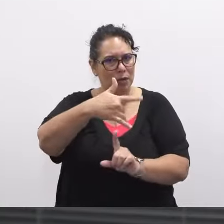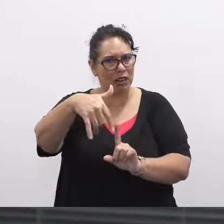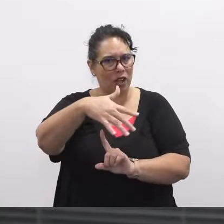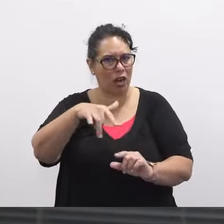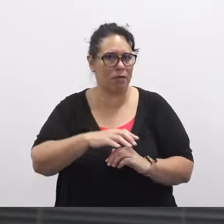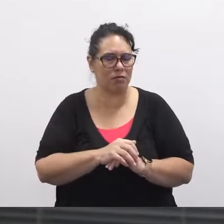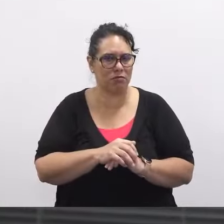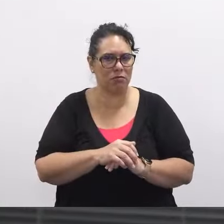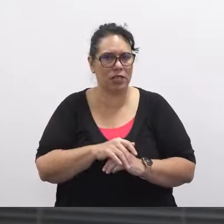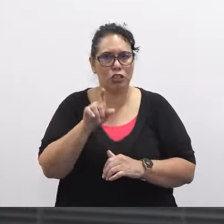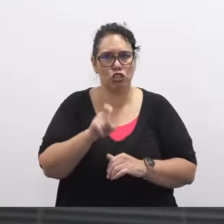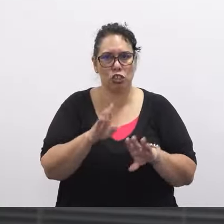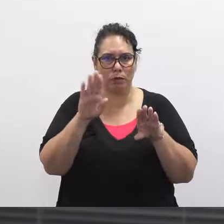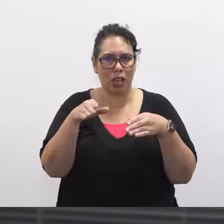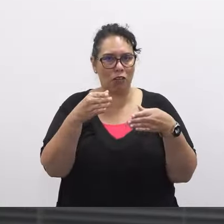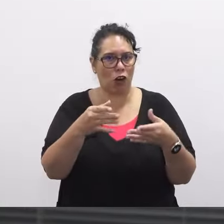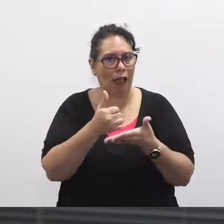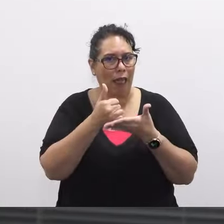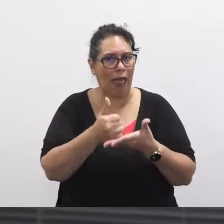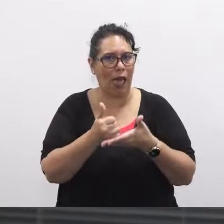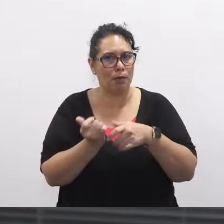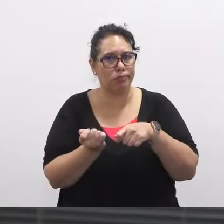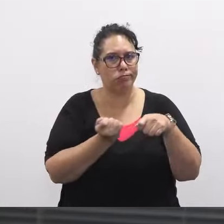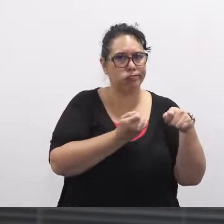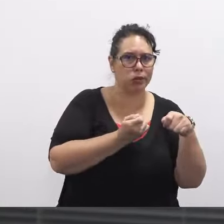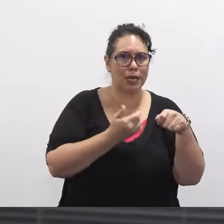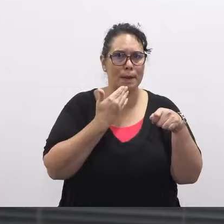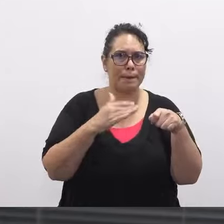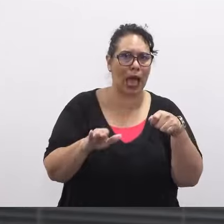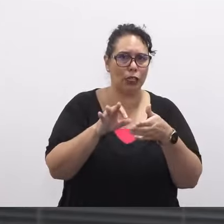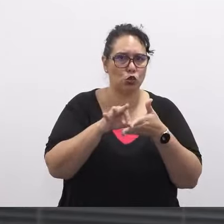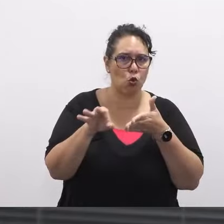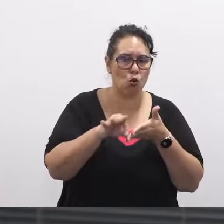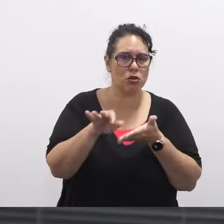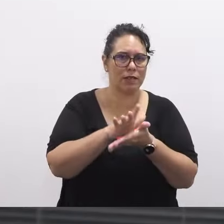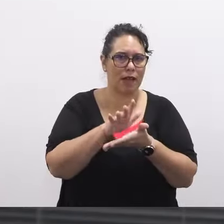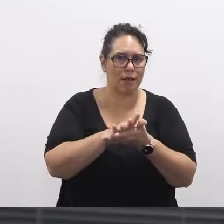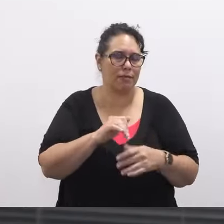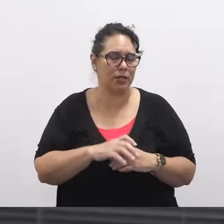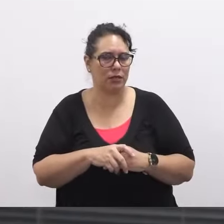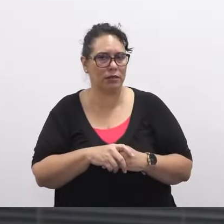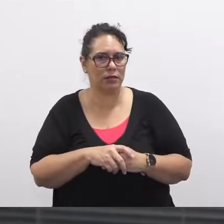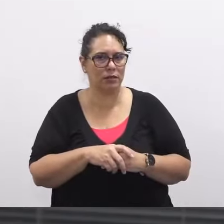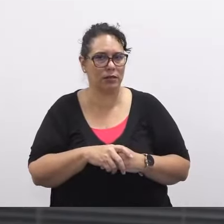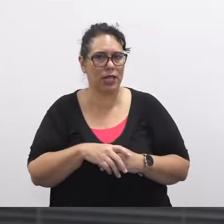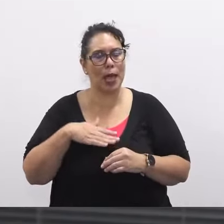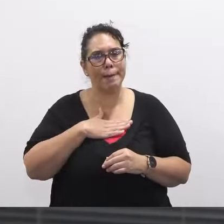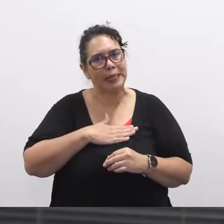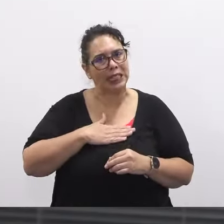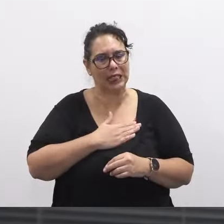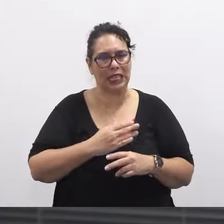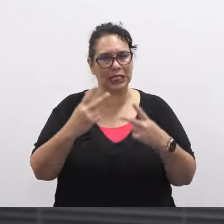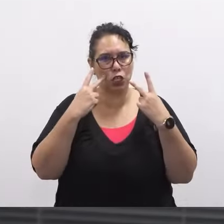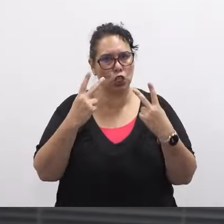where you should be focusing on helping raise these bad scores of academics? Please take a look at what's been approved